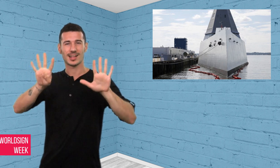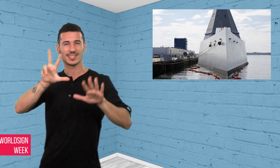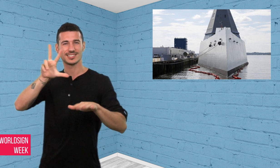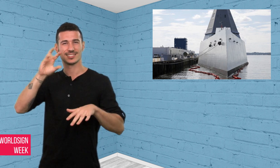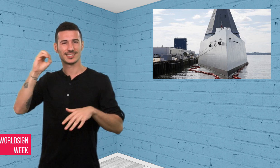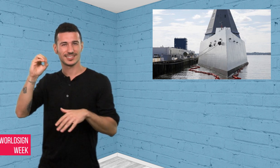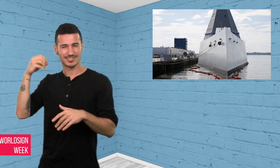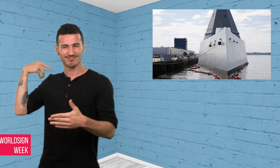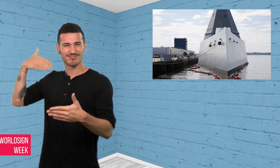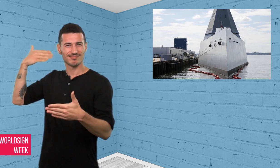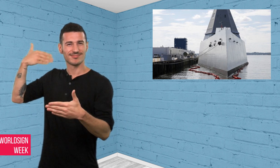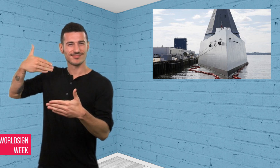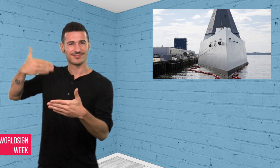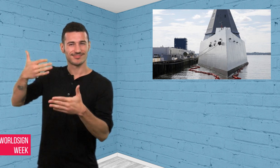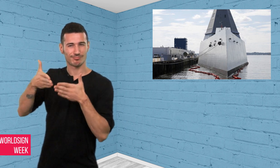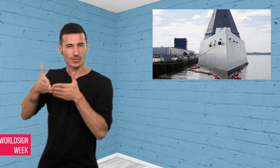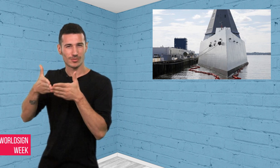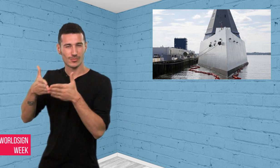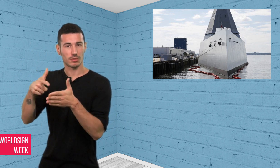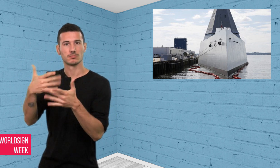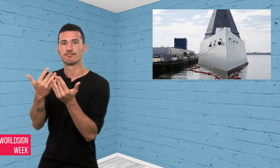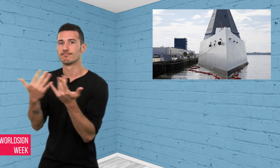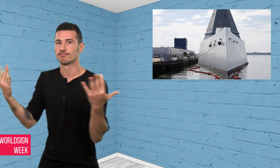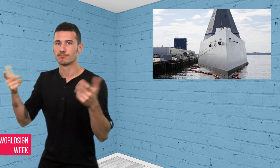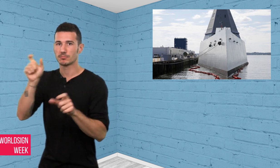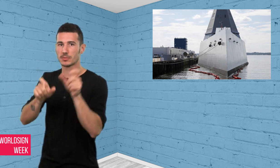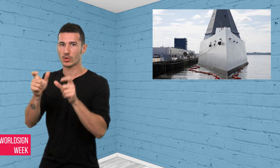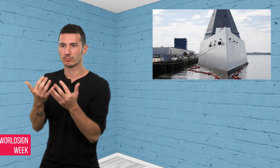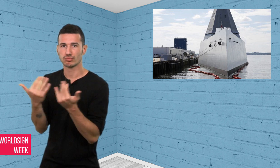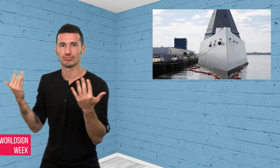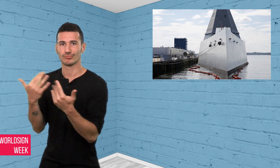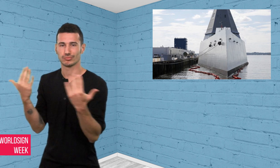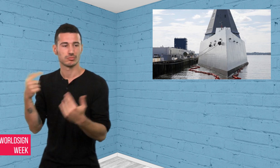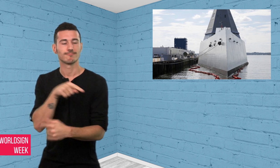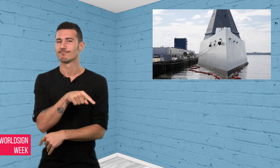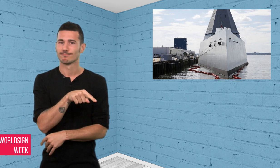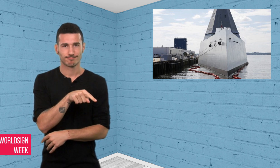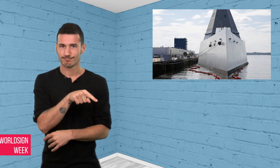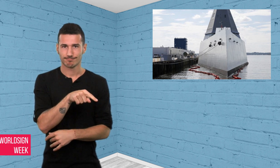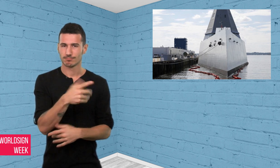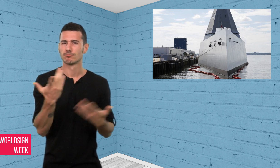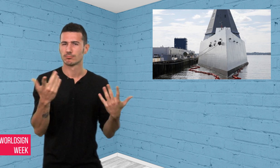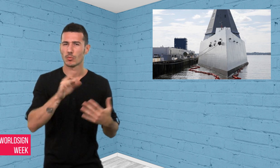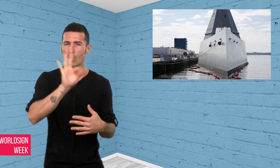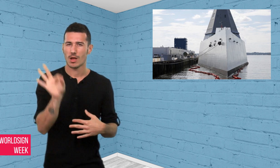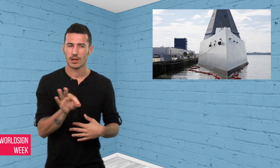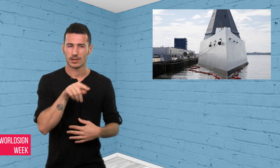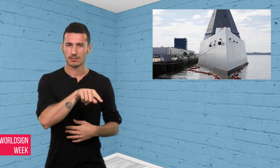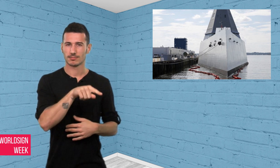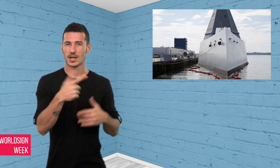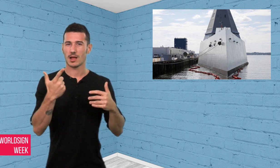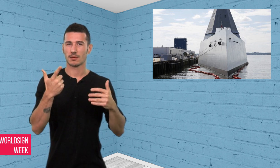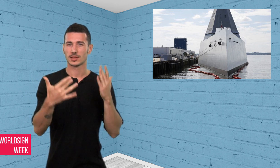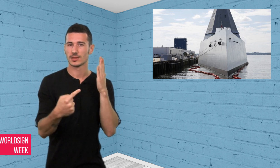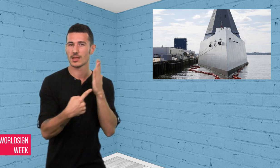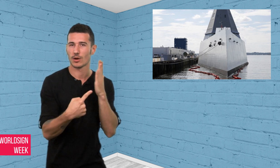built since the 1930’s because of its automation